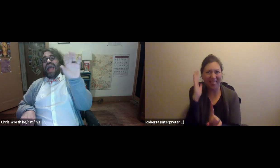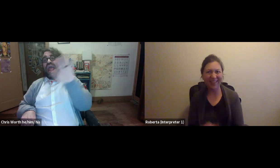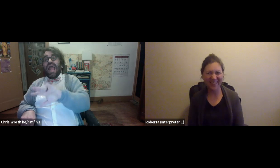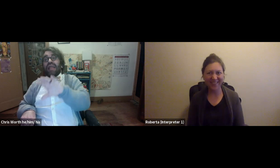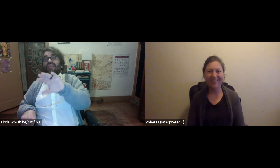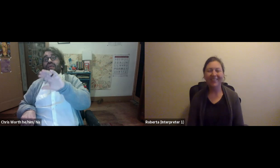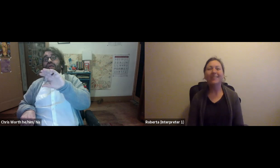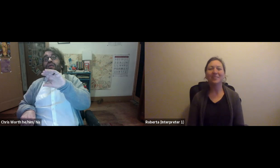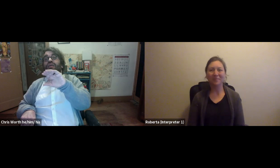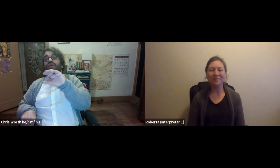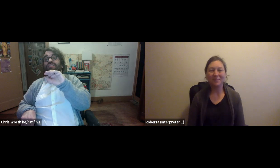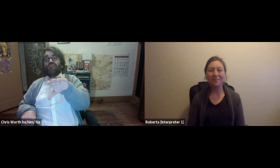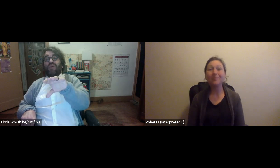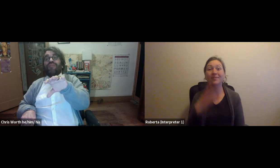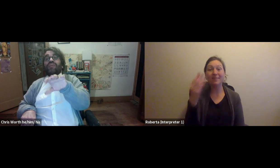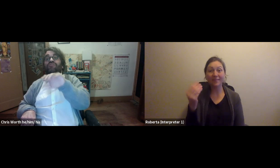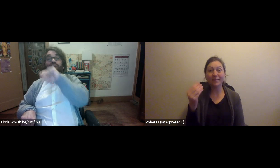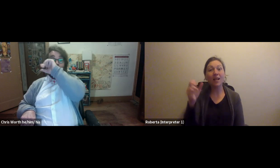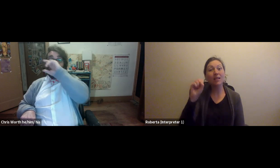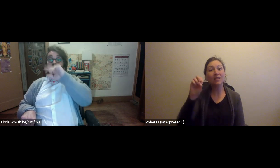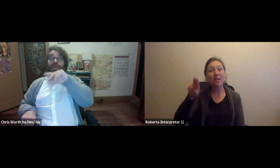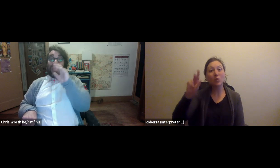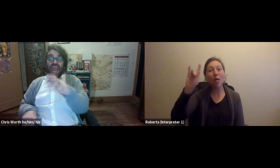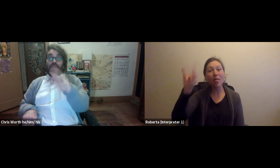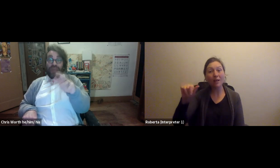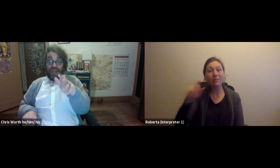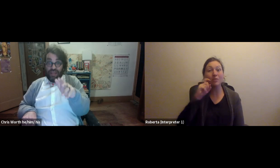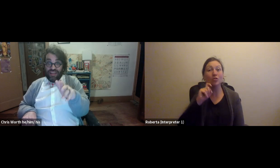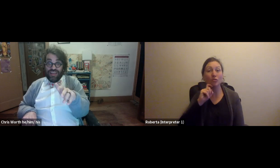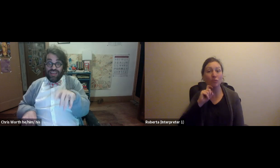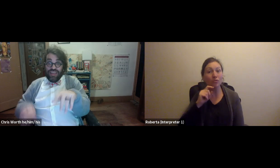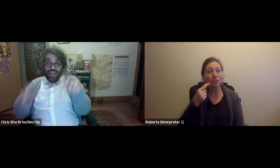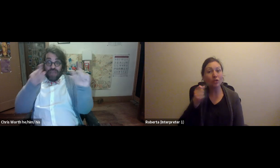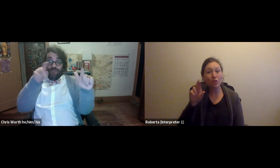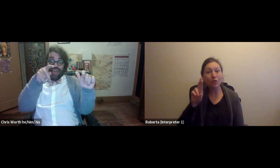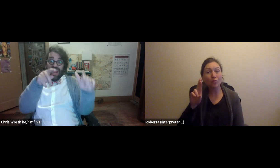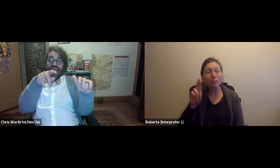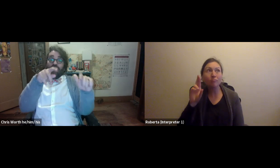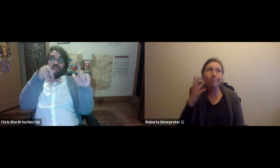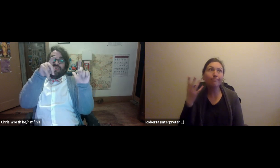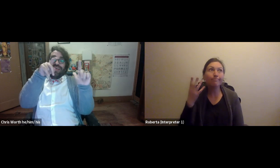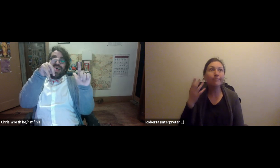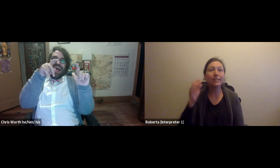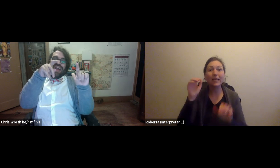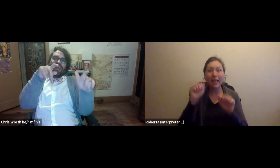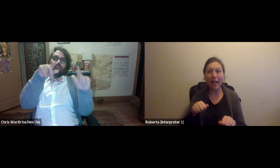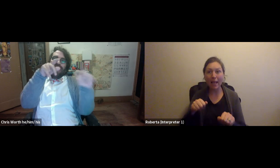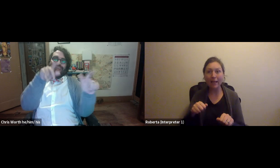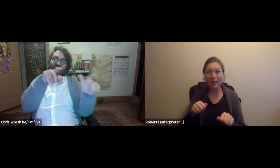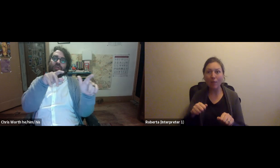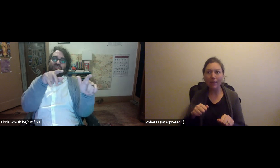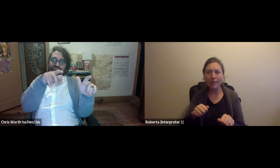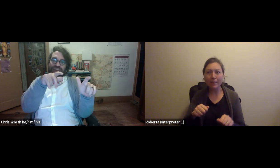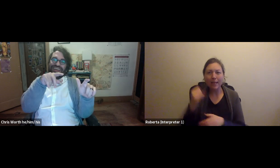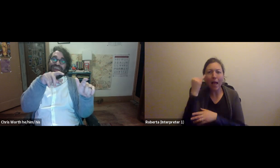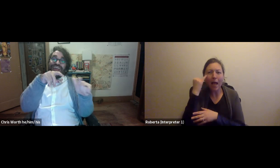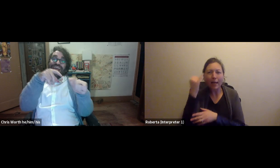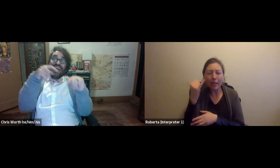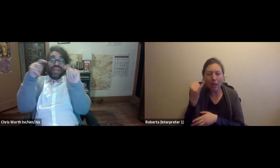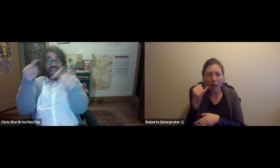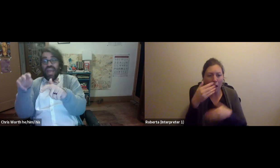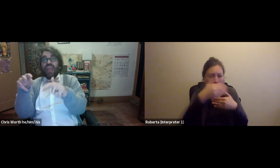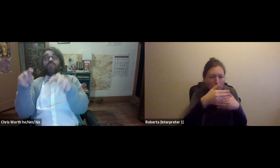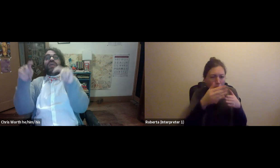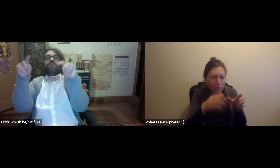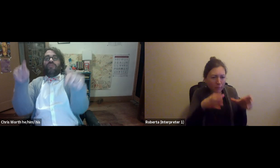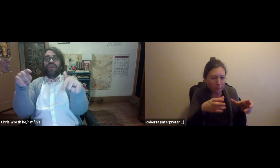and sexuality and gender can be, if we take it out of this idea of "pathology" it can be a place